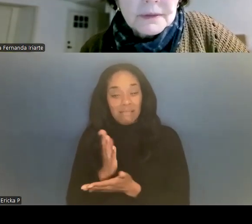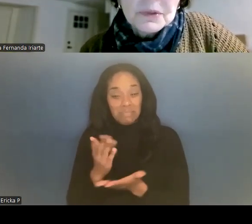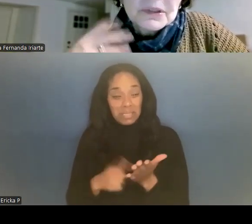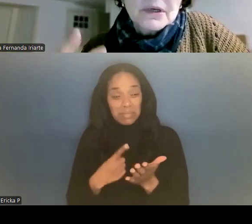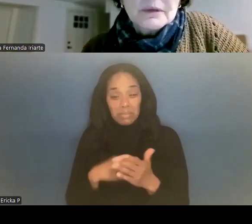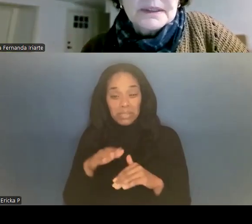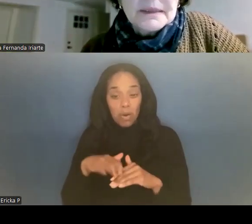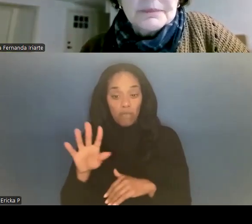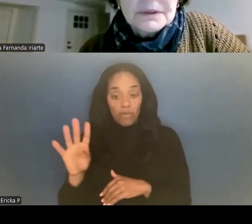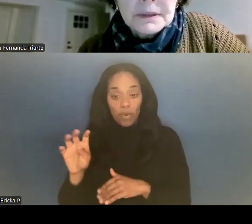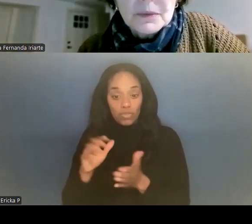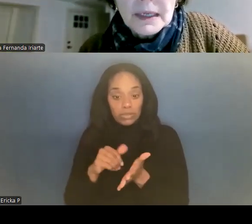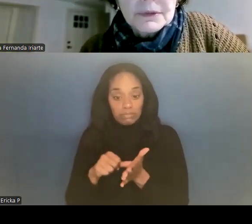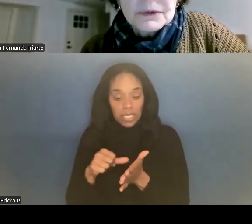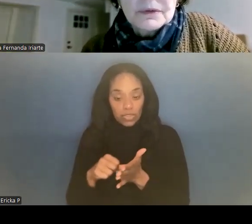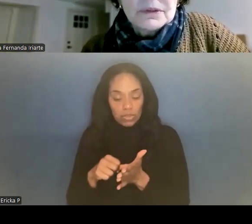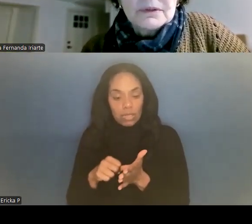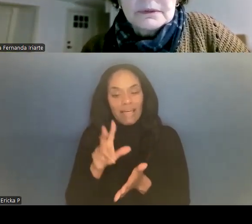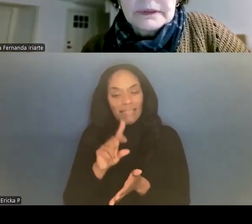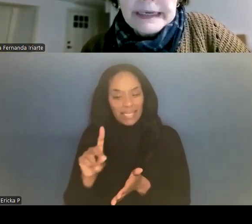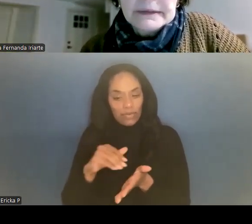And we're going to open up the DD waiver so that you can look at it.